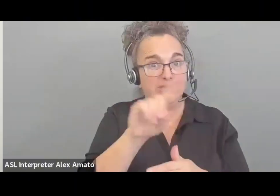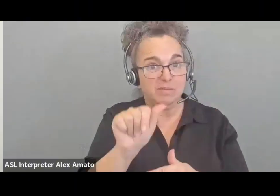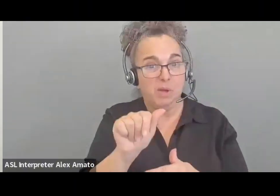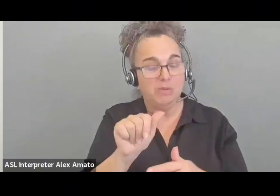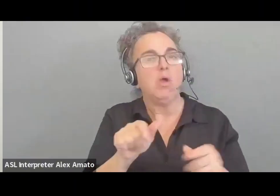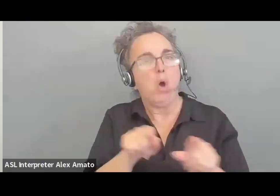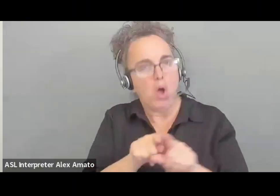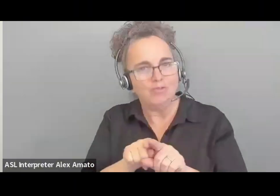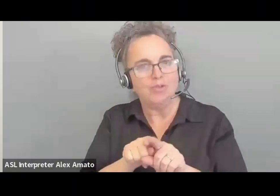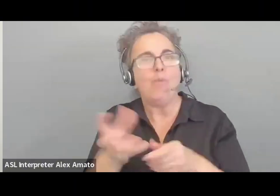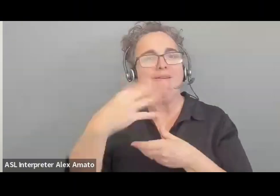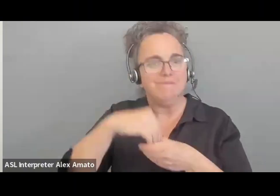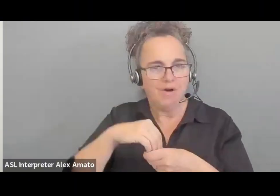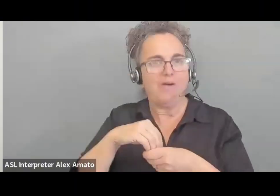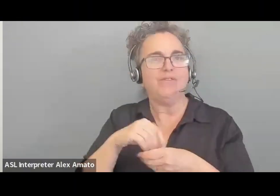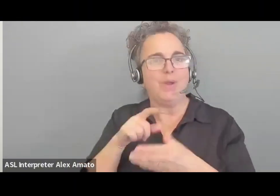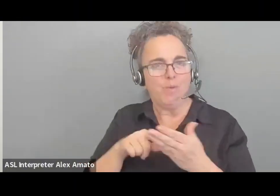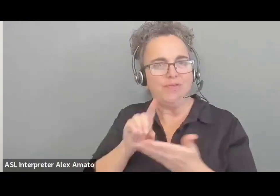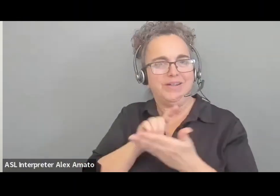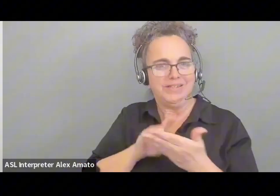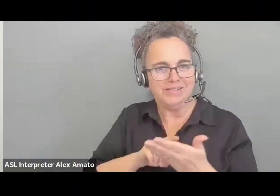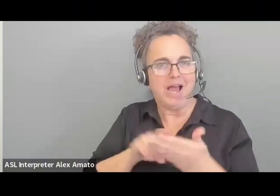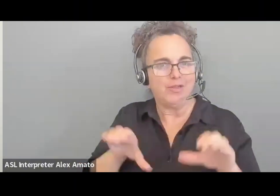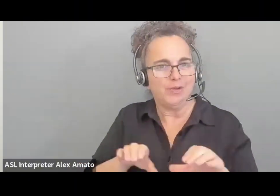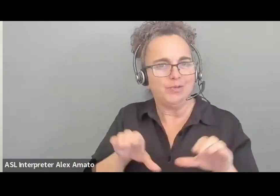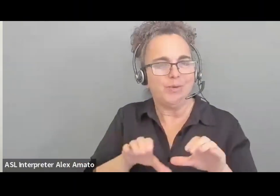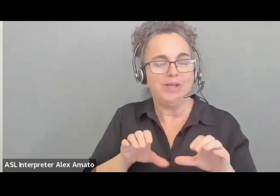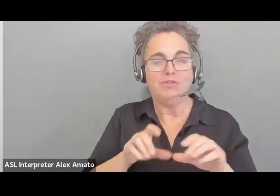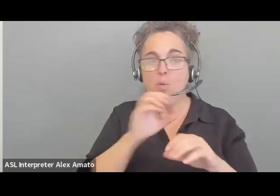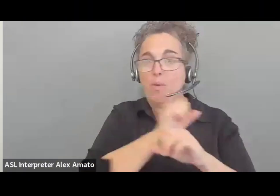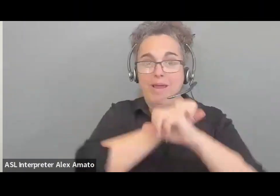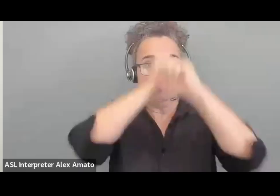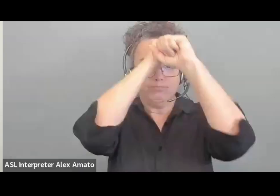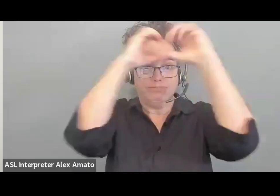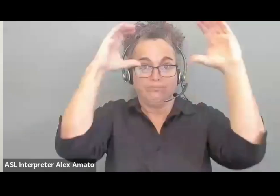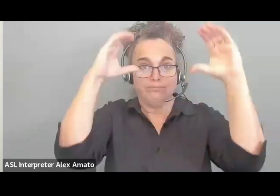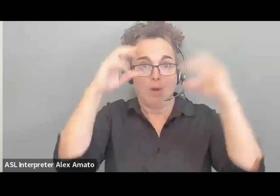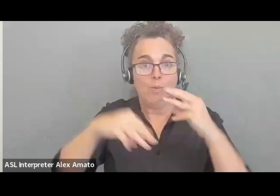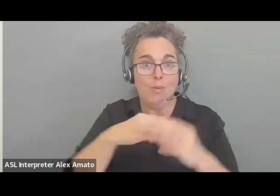So when we talk about what that means and we think about a world that has 8 billion people -